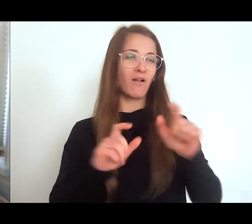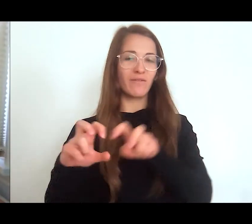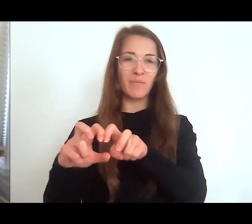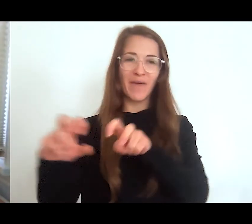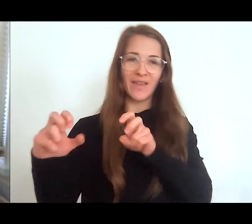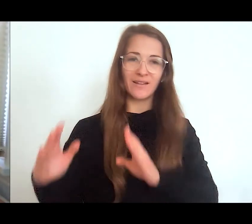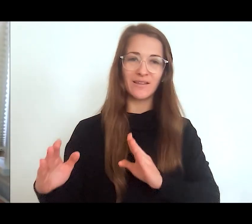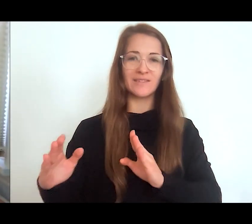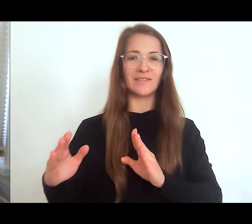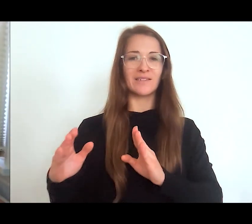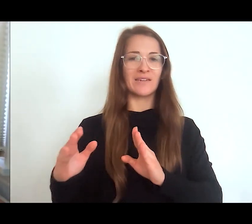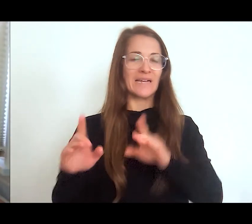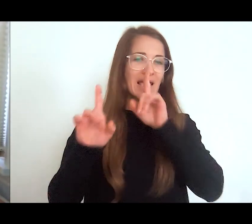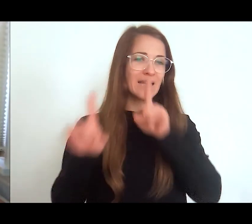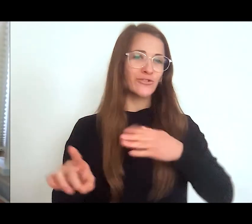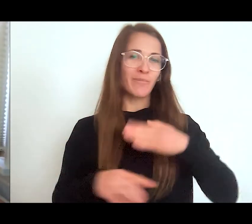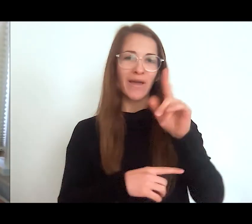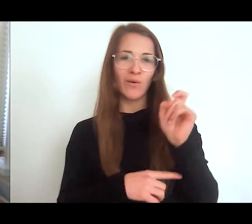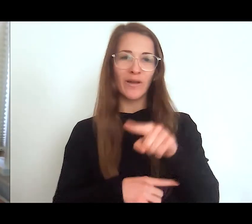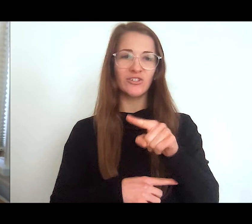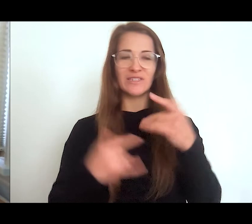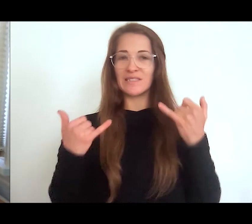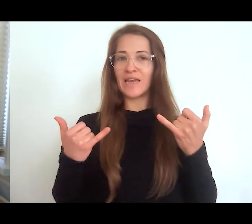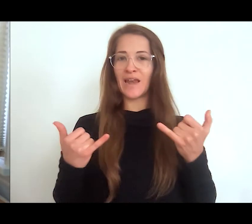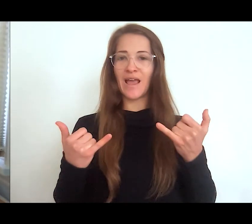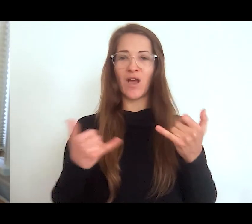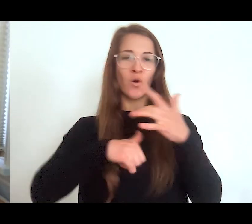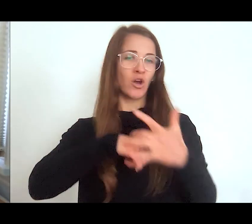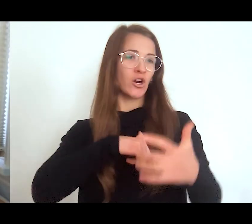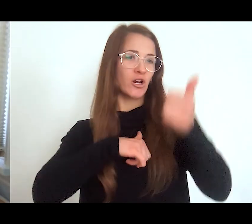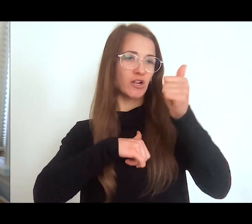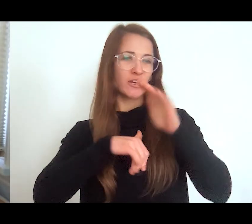THANK YOU SO MUCH TO ALL OF THE PANEL FOR FIELDING THE QUESTIONS THAT I HAVE HAD.